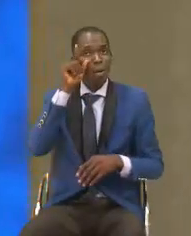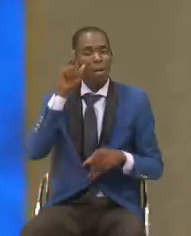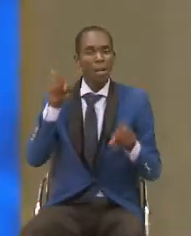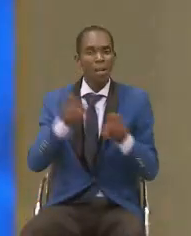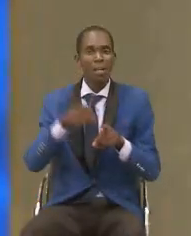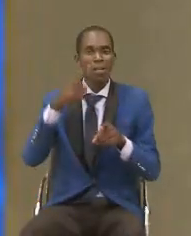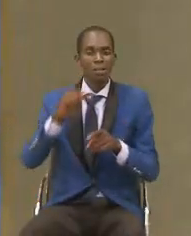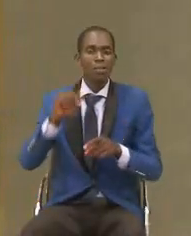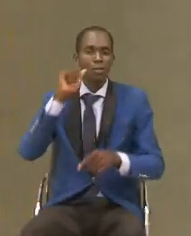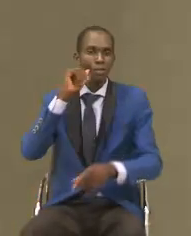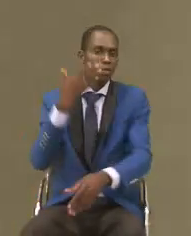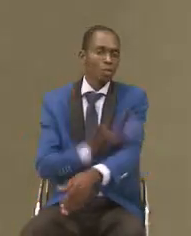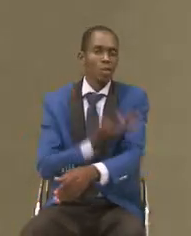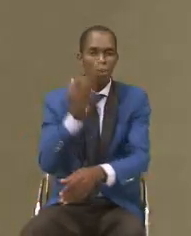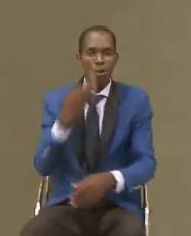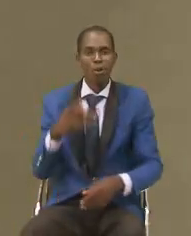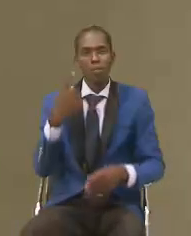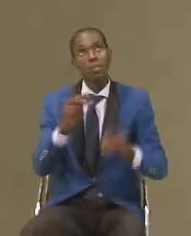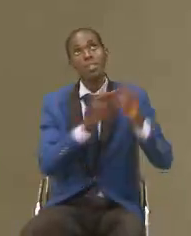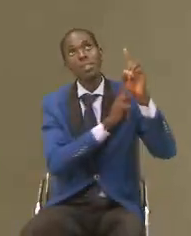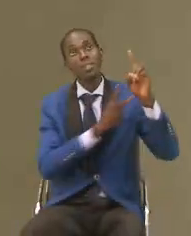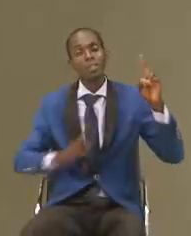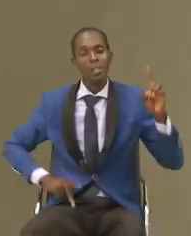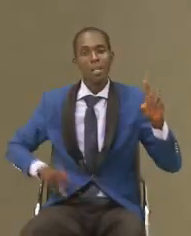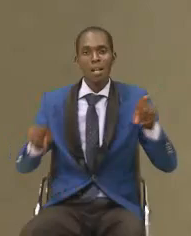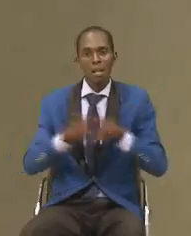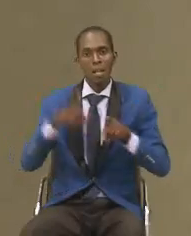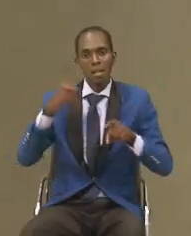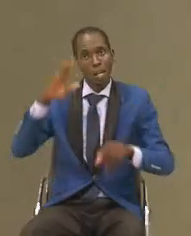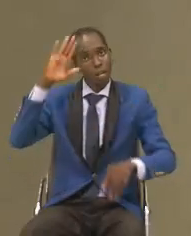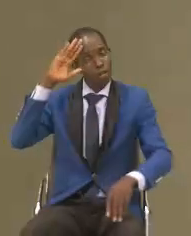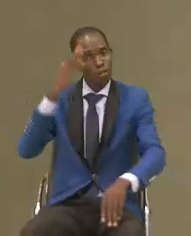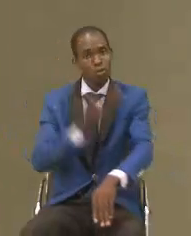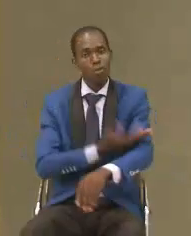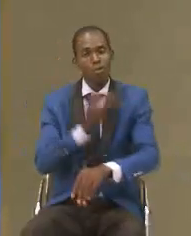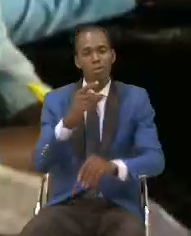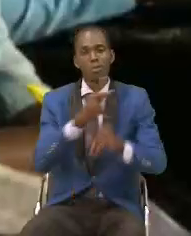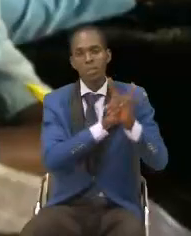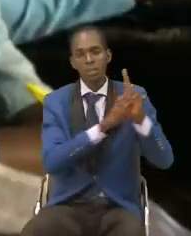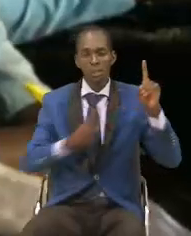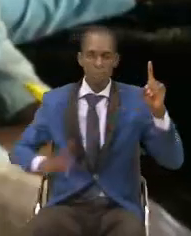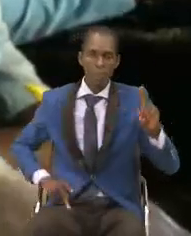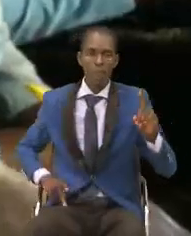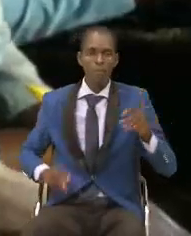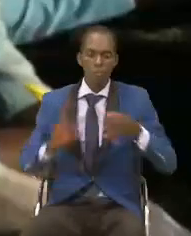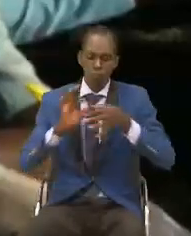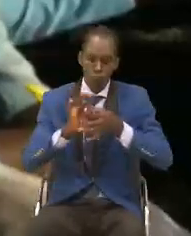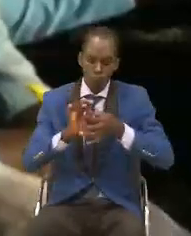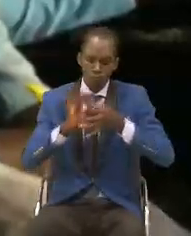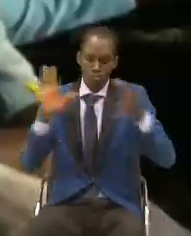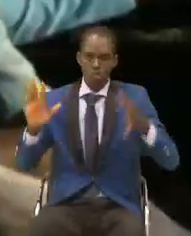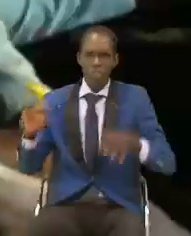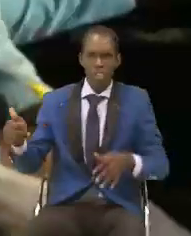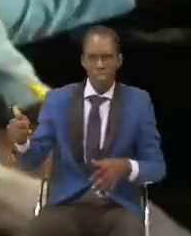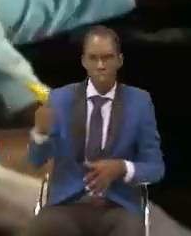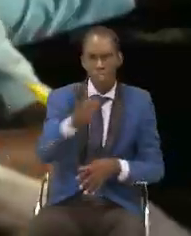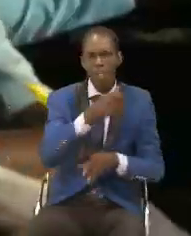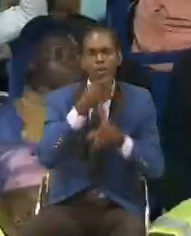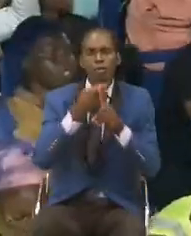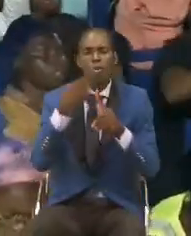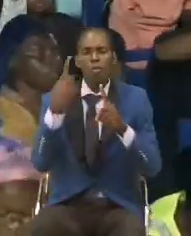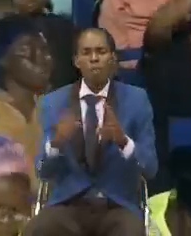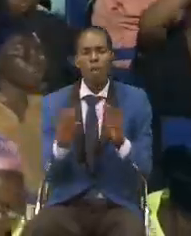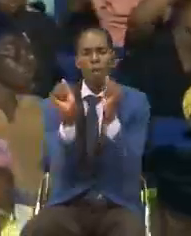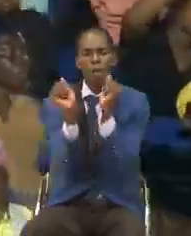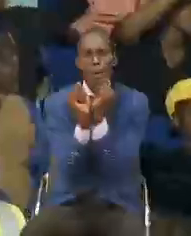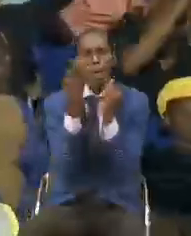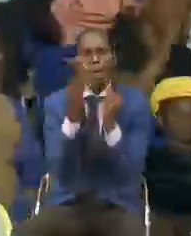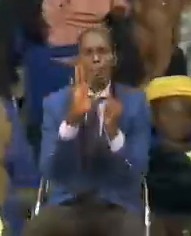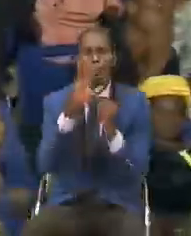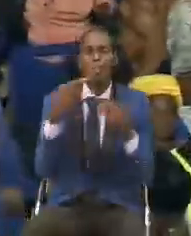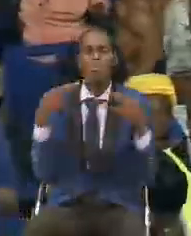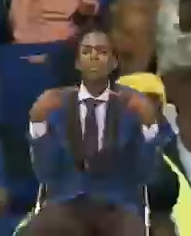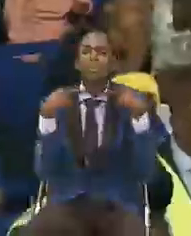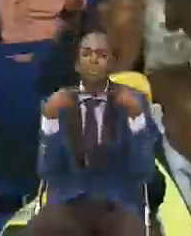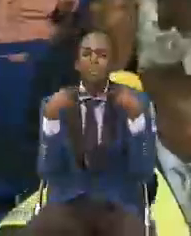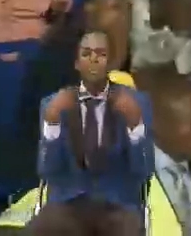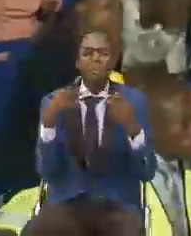after a weakness like the daughter of the king like the sun of the king loose thyself from the